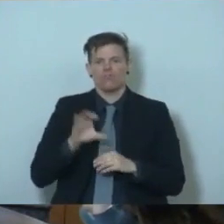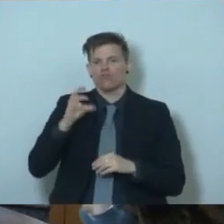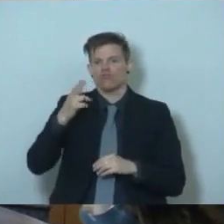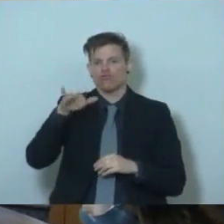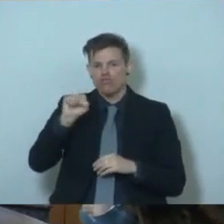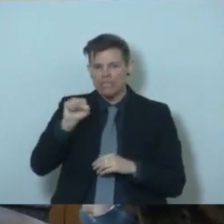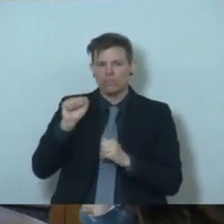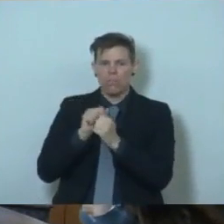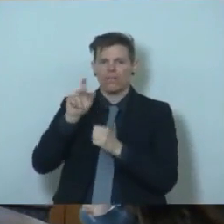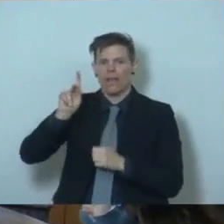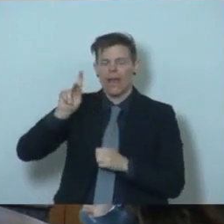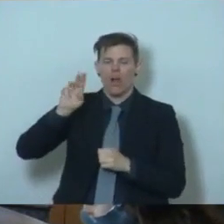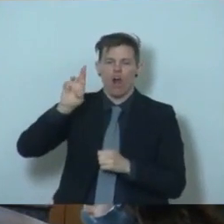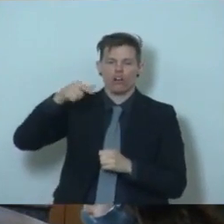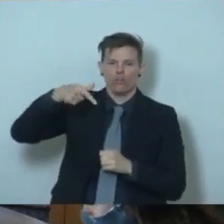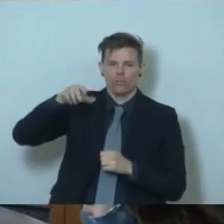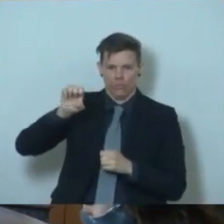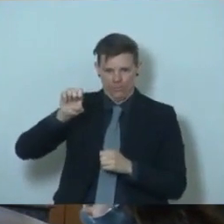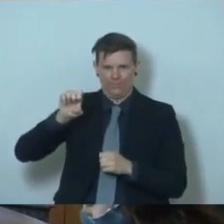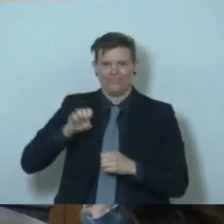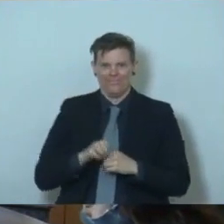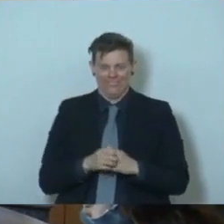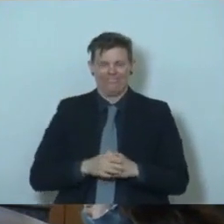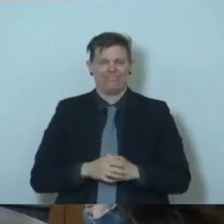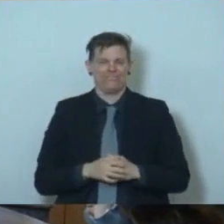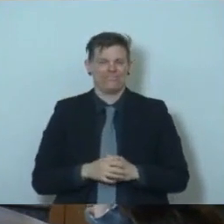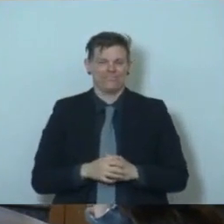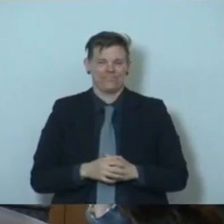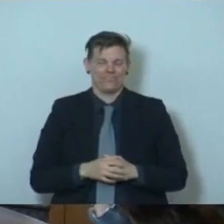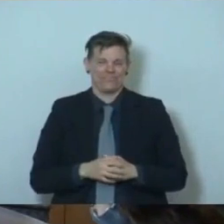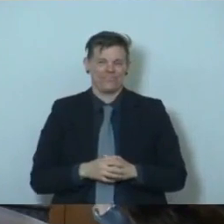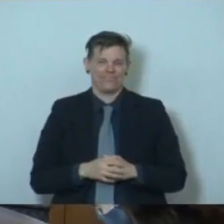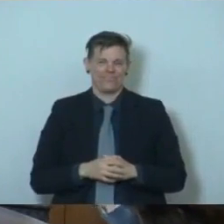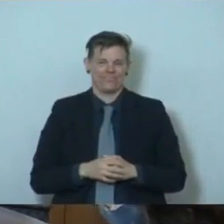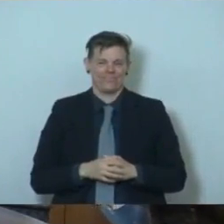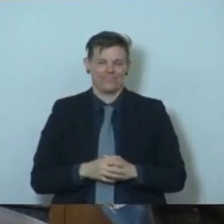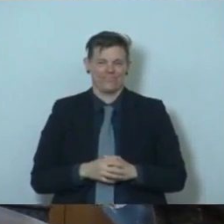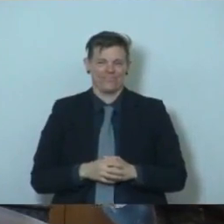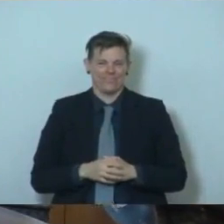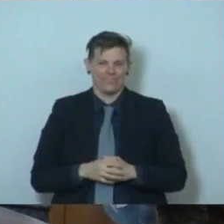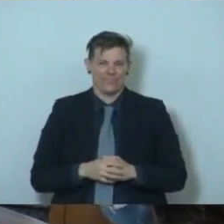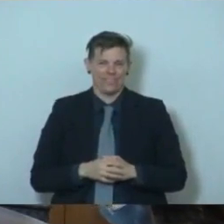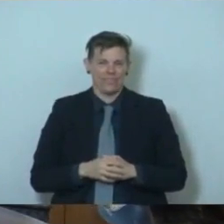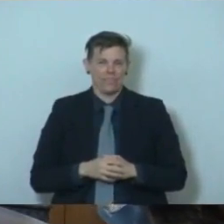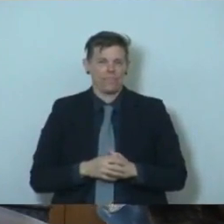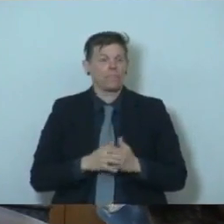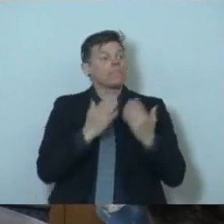THANK YOU, GOVERNOR. MCWE GO TO CHRIS. RY, YOU ARE UNMUTED. GO AHEAD, ASK YOUR QUESTION.